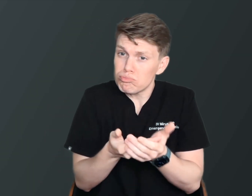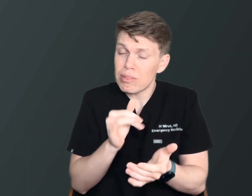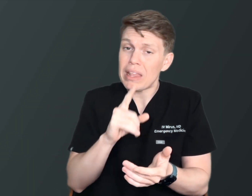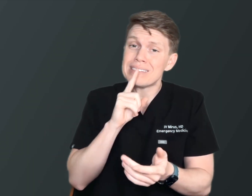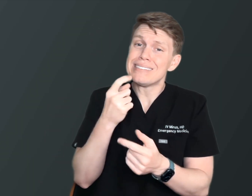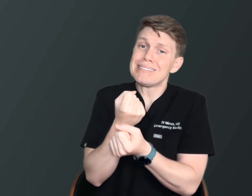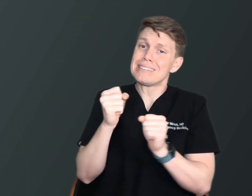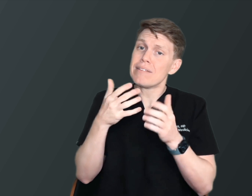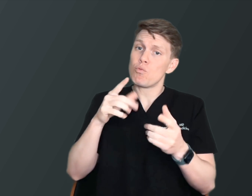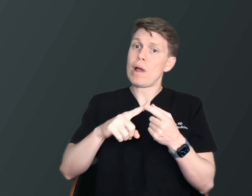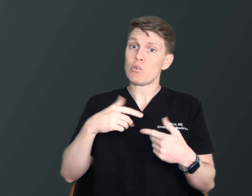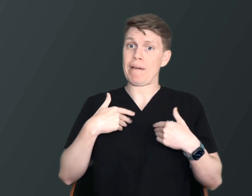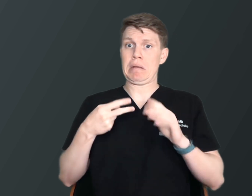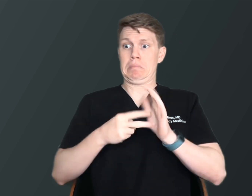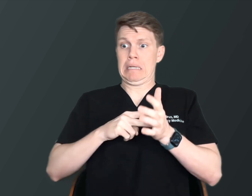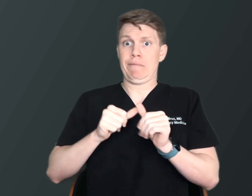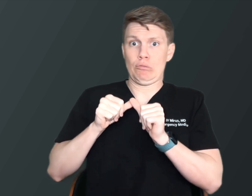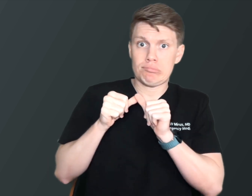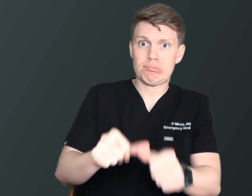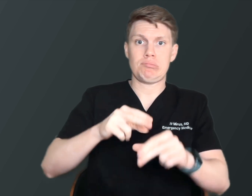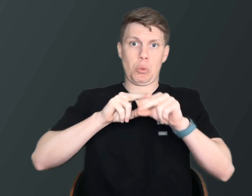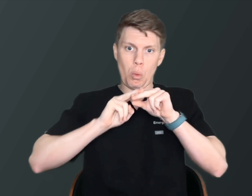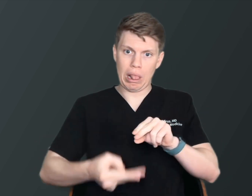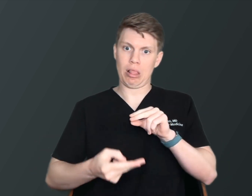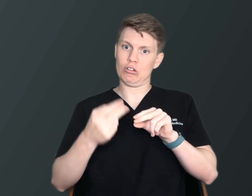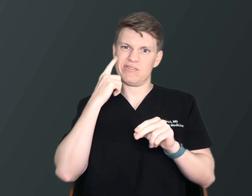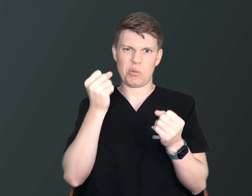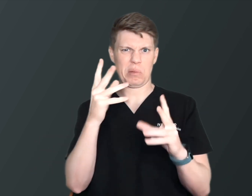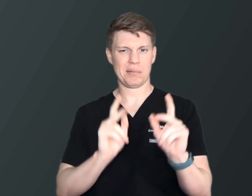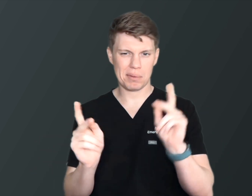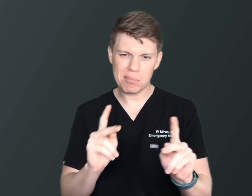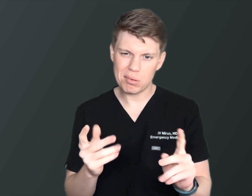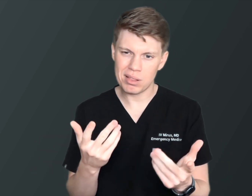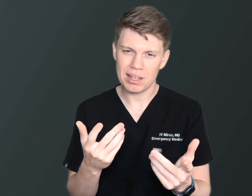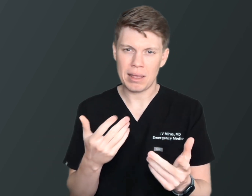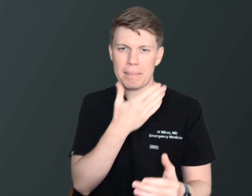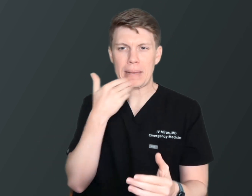it’s proven to be a safe way to have meaningful weight loss for many people.